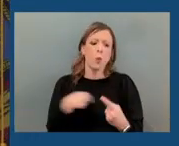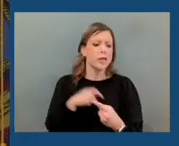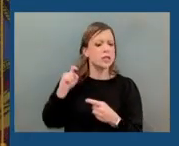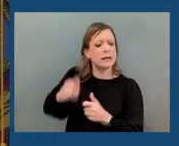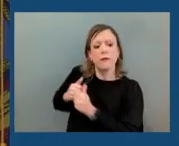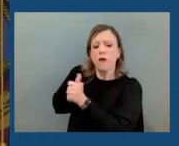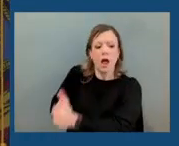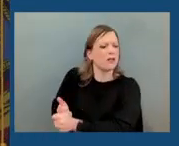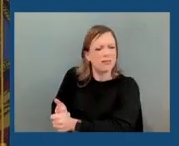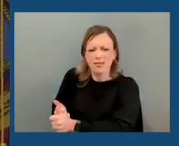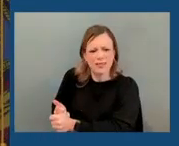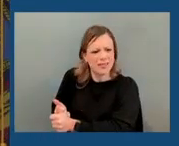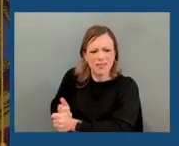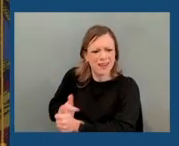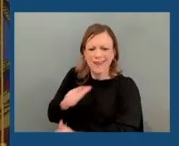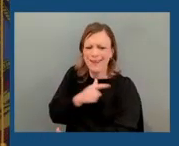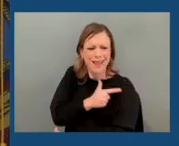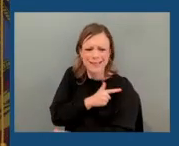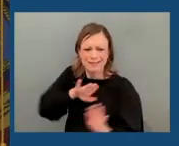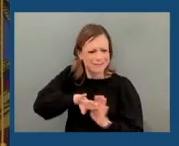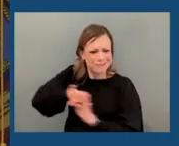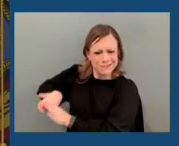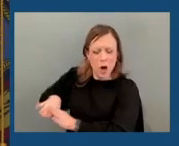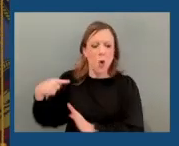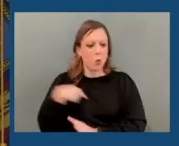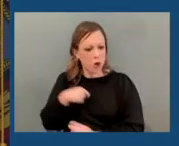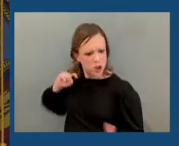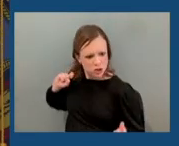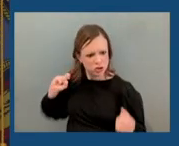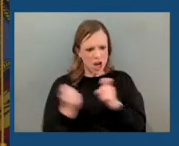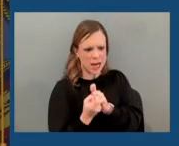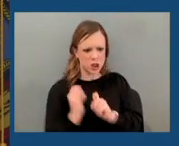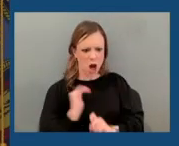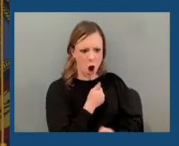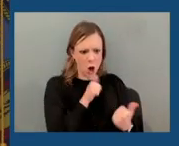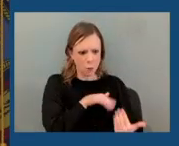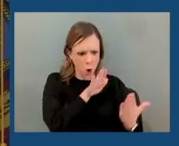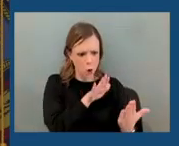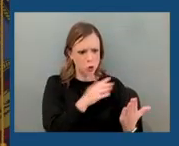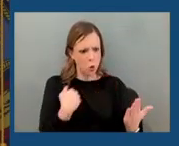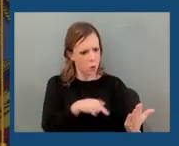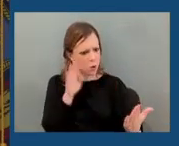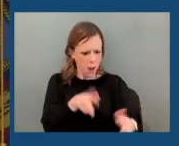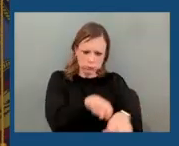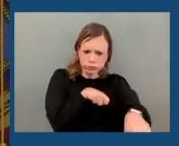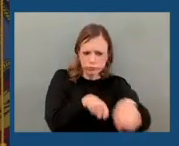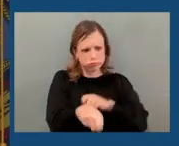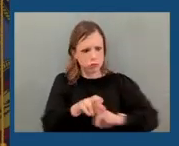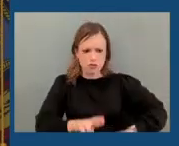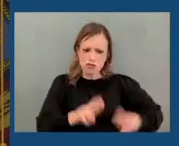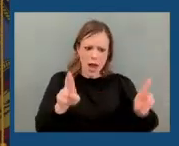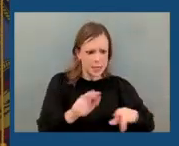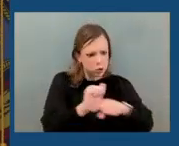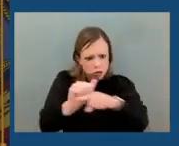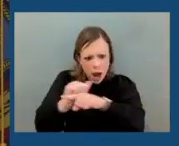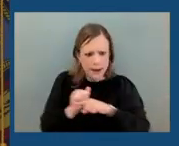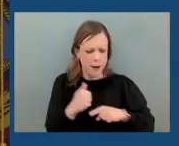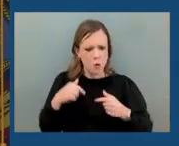it's an intentional decision to change, to change outcomes and have the co ordination and the cooper operation and the resources.